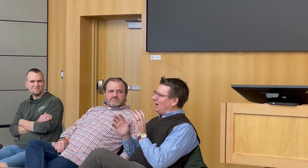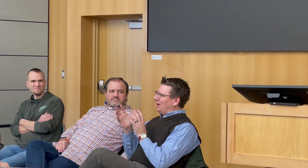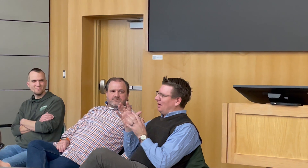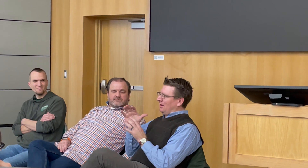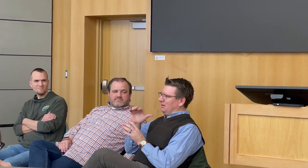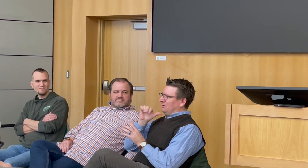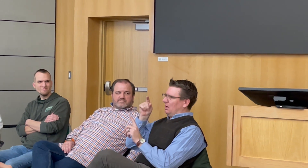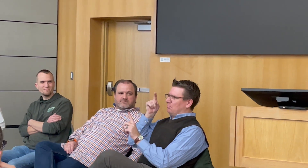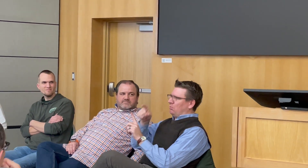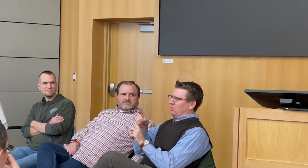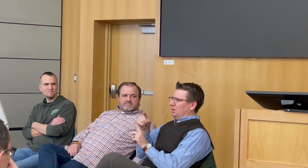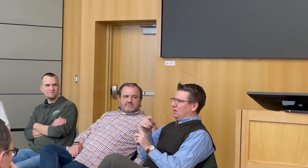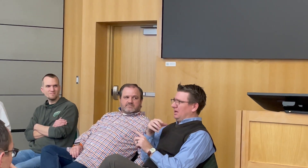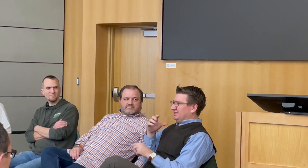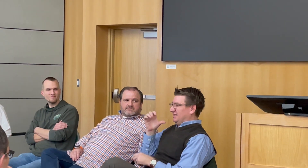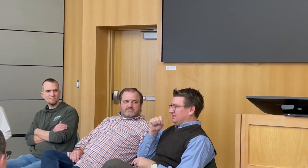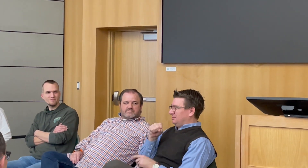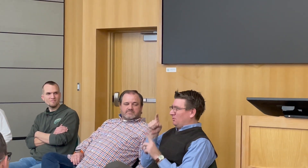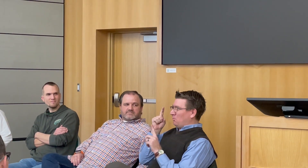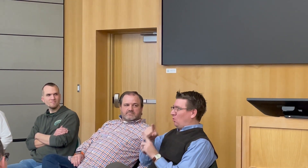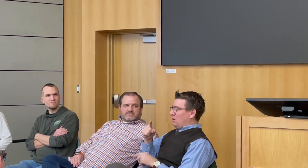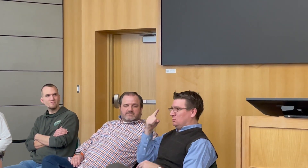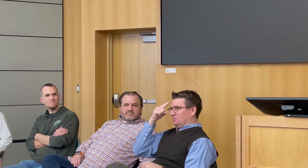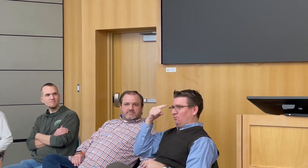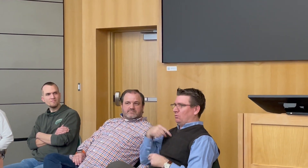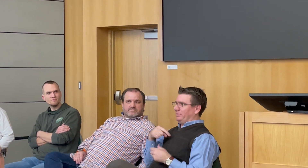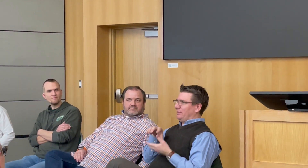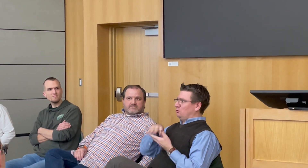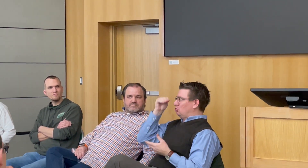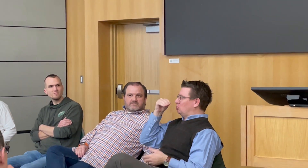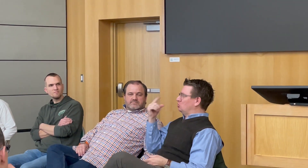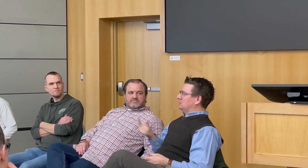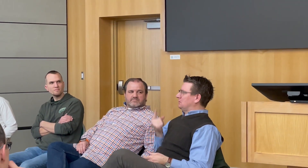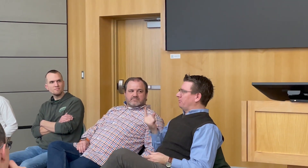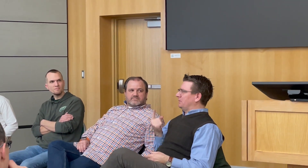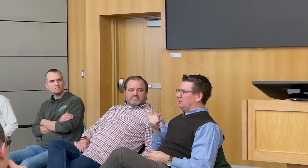proms to get it cuz I did get it but now it's to the point and I guess the point for me is